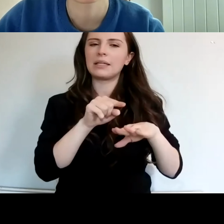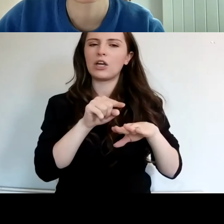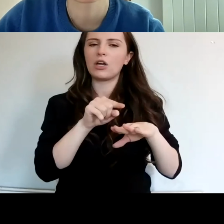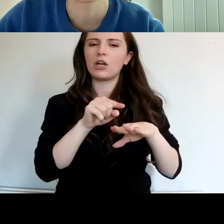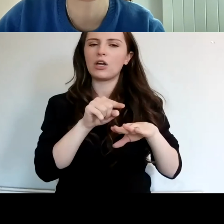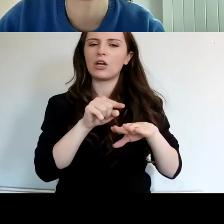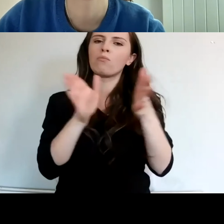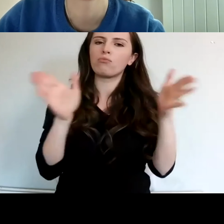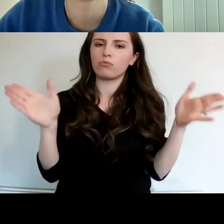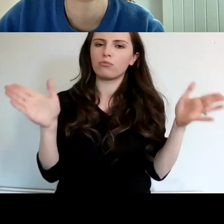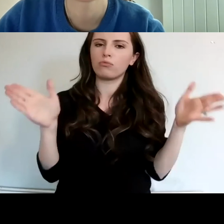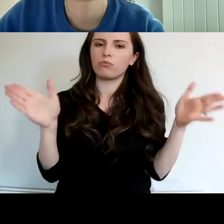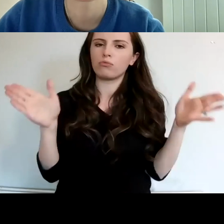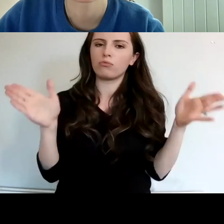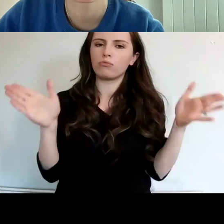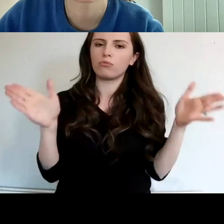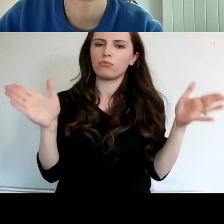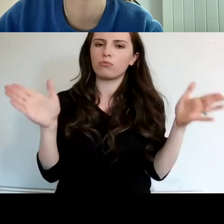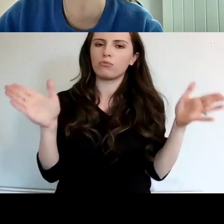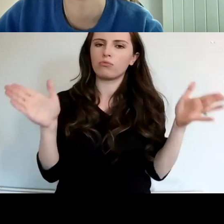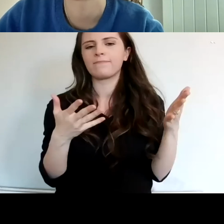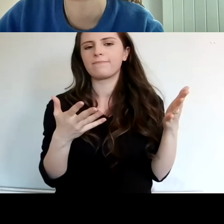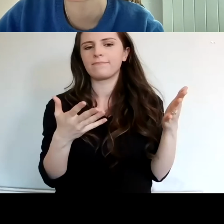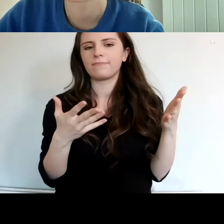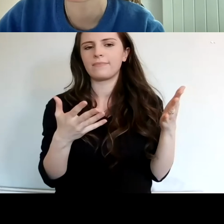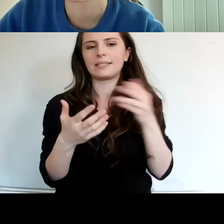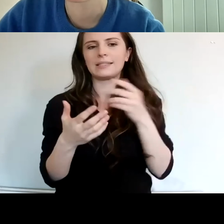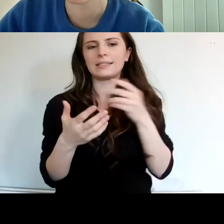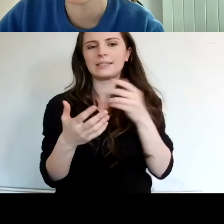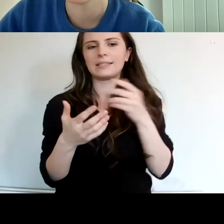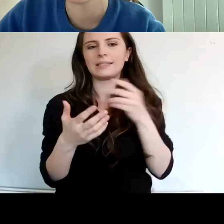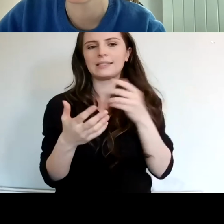since it says that reasonable accommodation must be provided